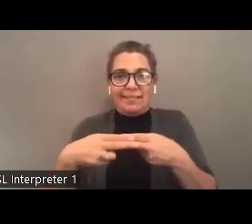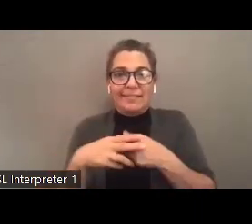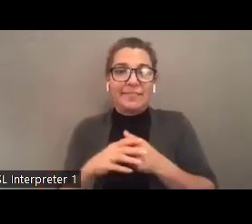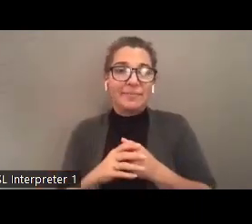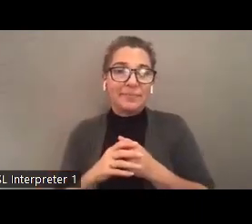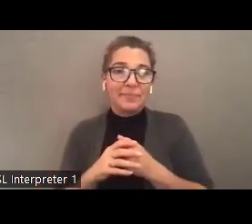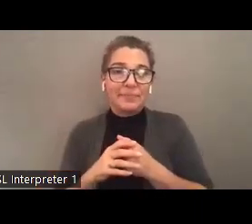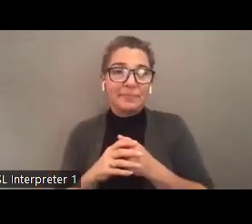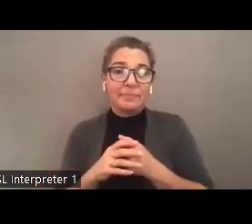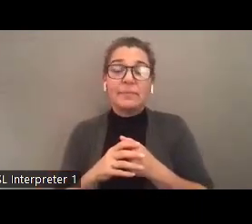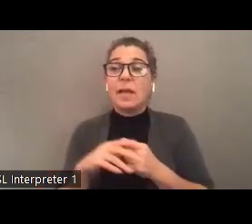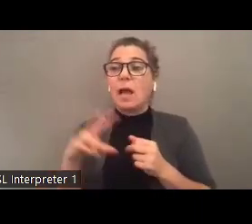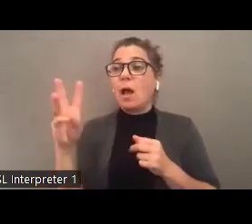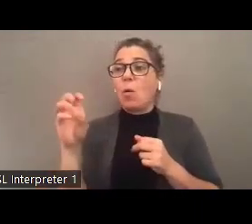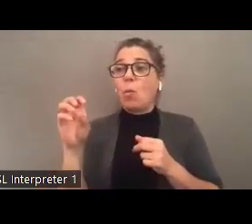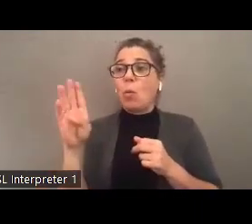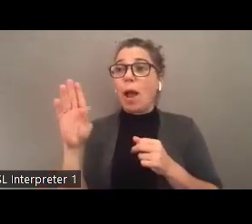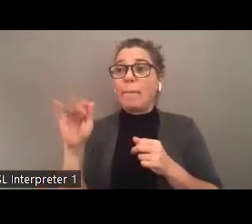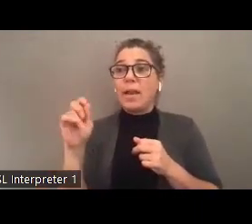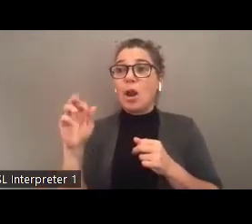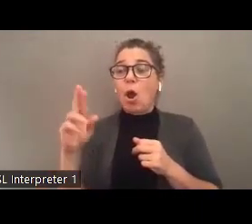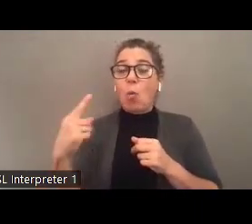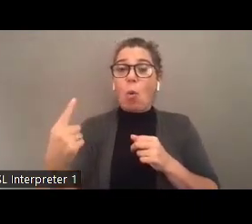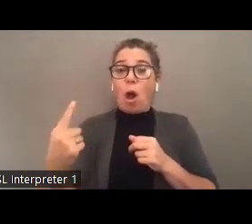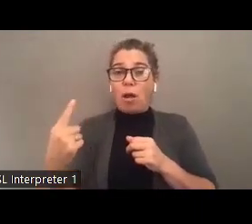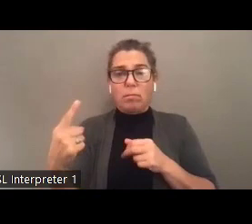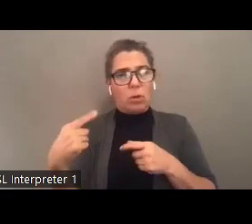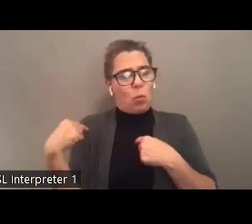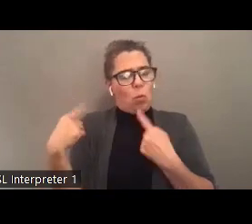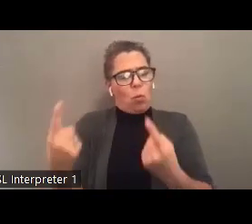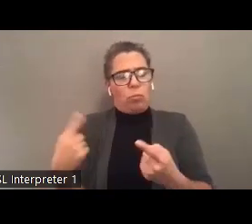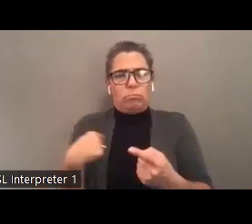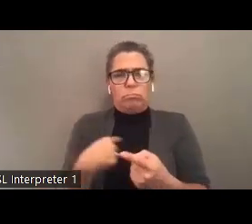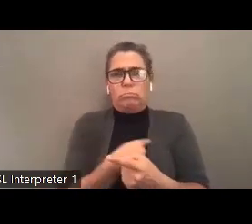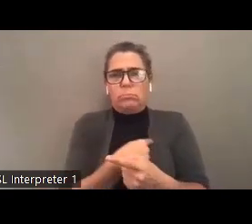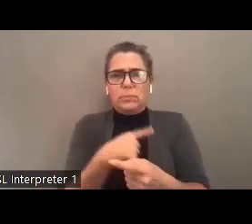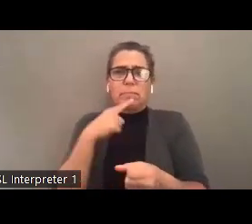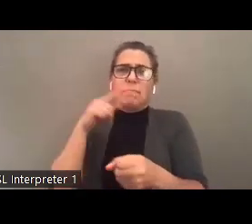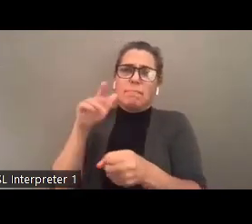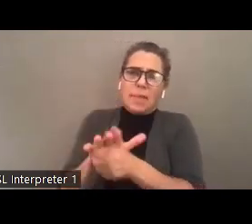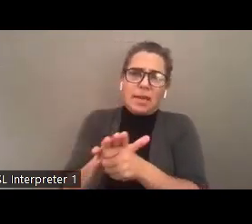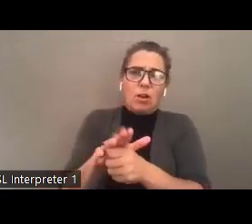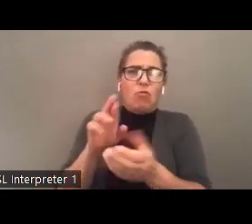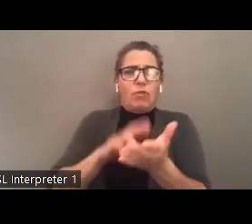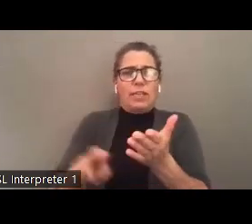And as we covered in Webinar One, NIH has long been committed to making the results of research available,